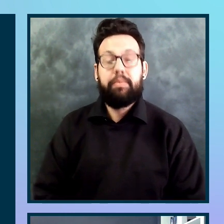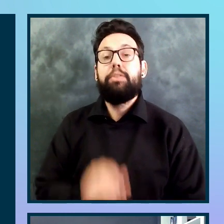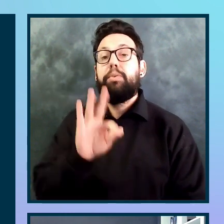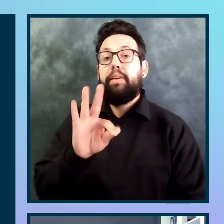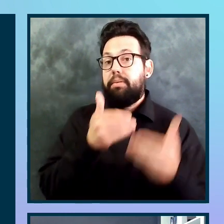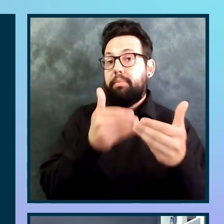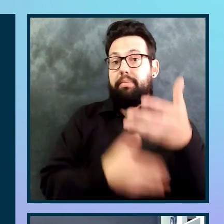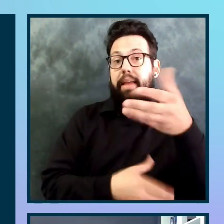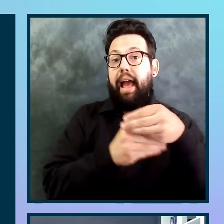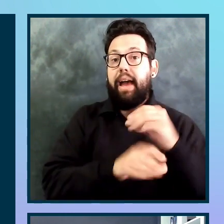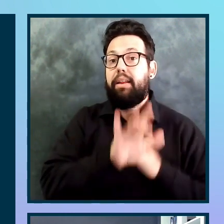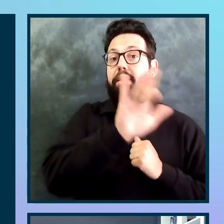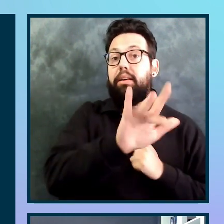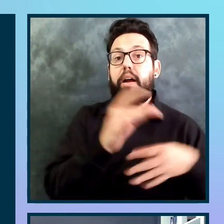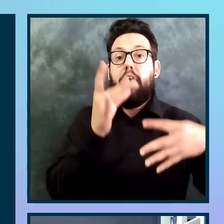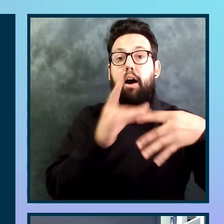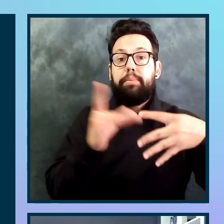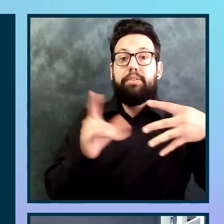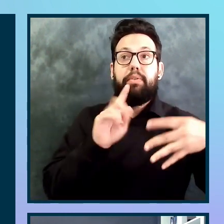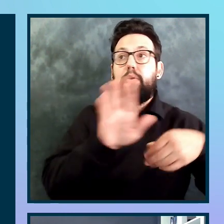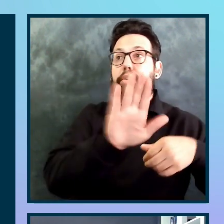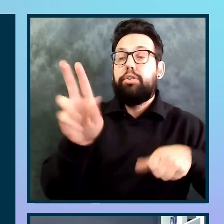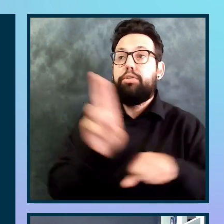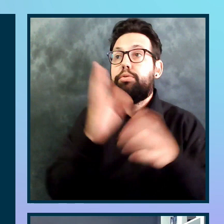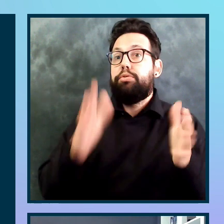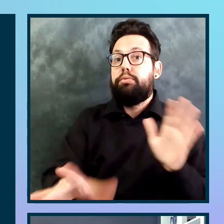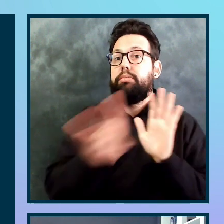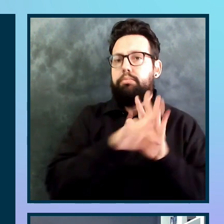or potentially can reduce the amount of interactions that we have in a site like this.